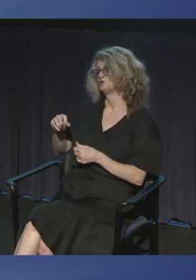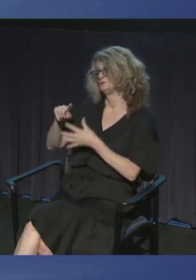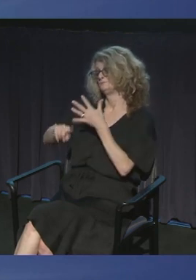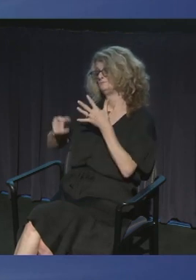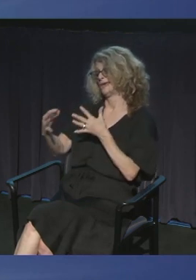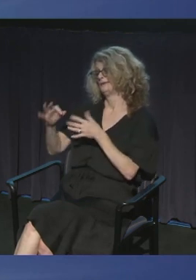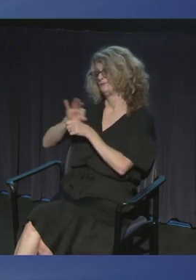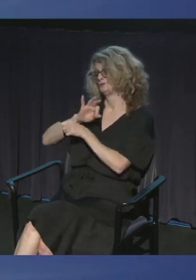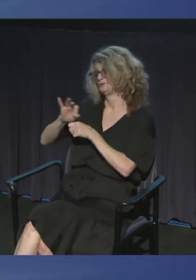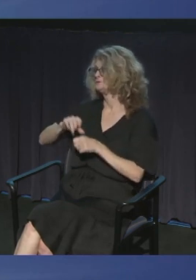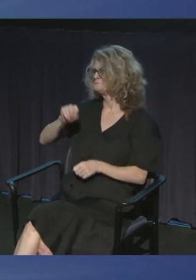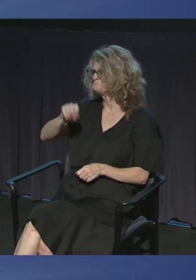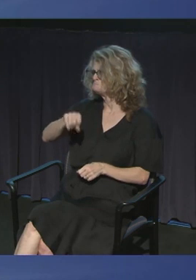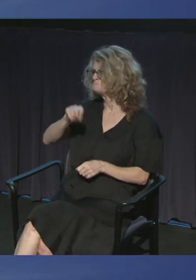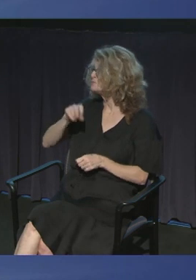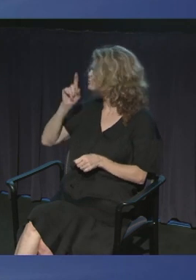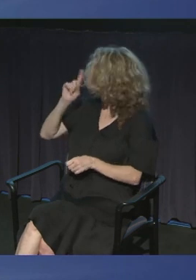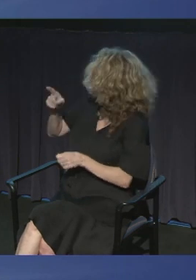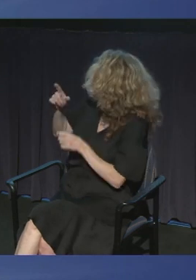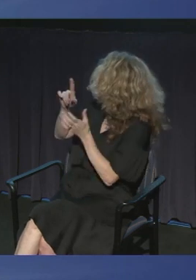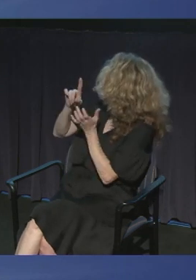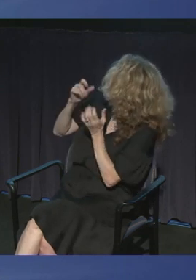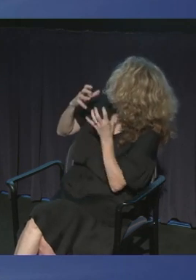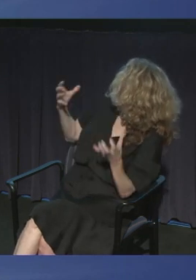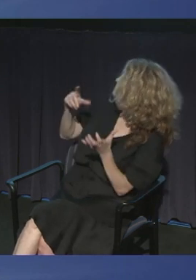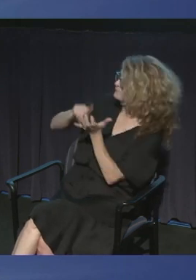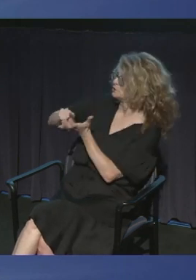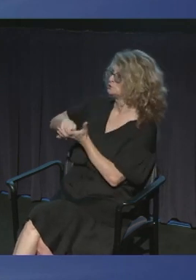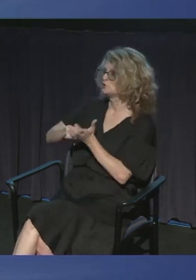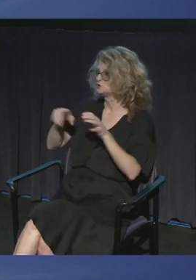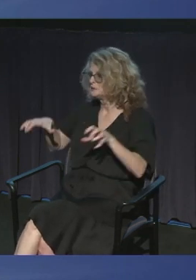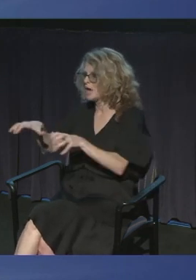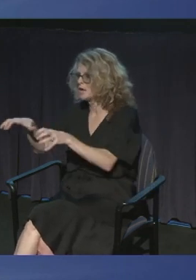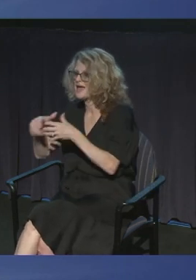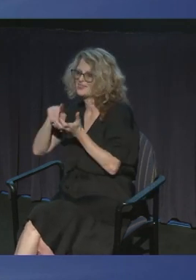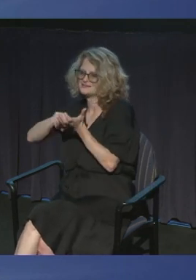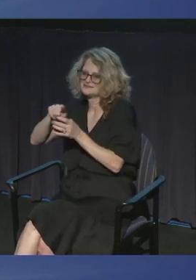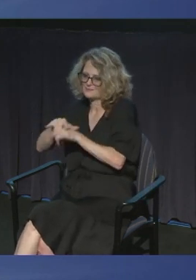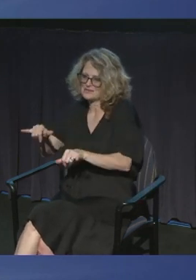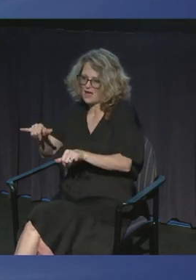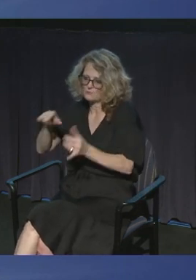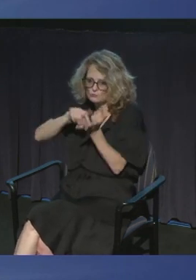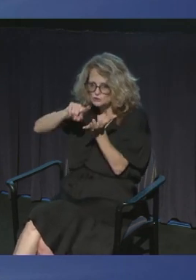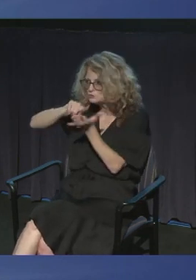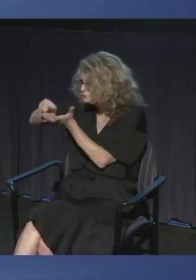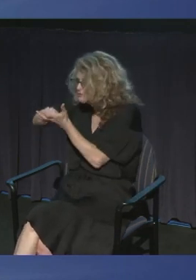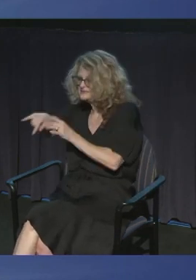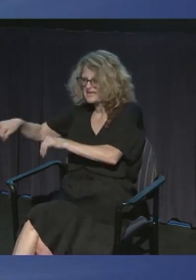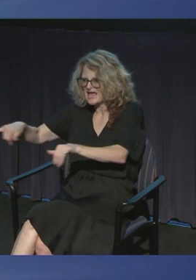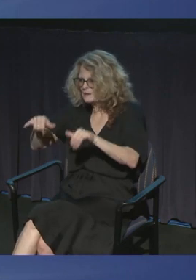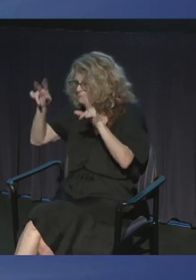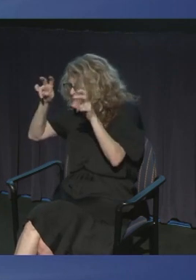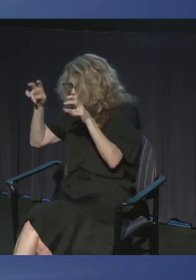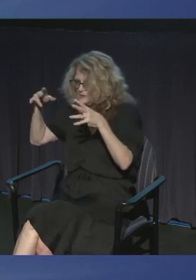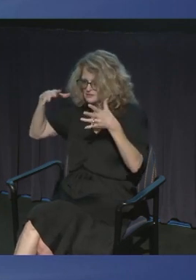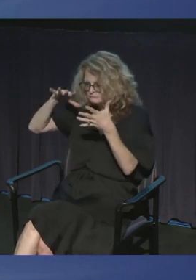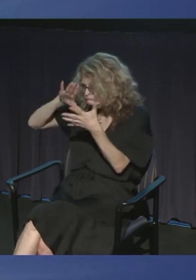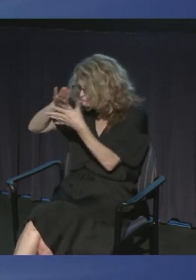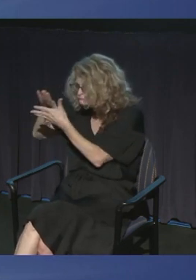HAVE ALSO BEEN DONE AT THE SAME TIME, OR MAYBE A LITTLE BIT LATER, BY OTHERS IN THE FIELD. SOMETIMES A LITTLE BIT EARLIER